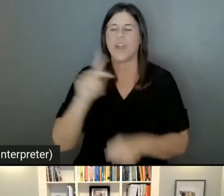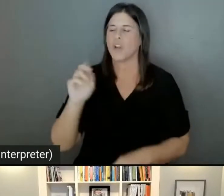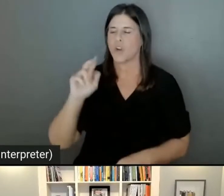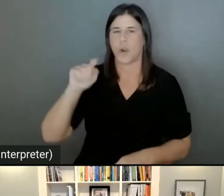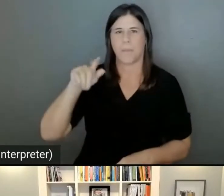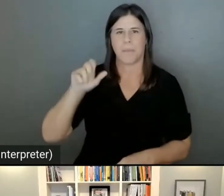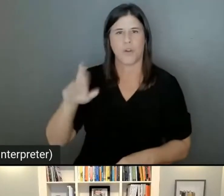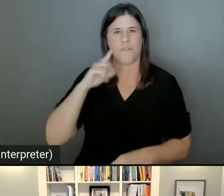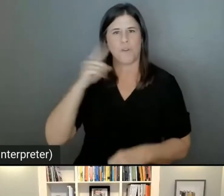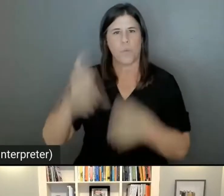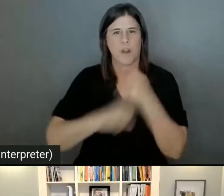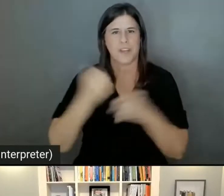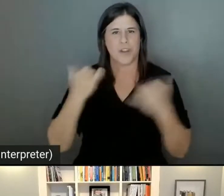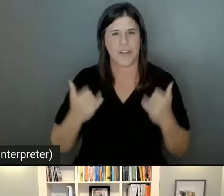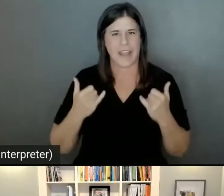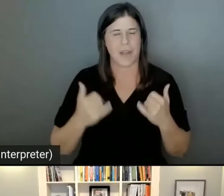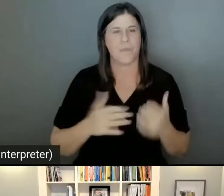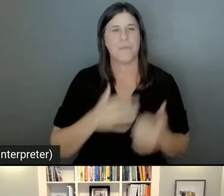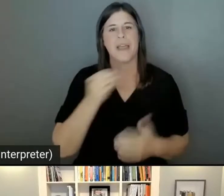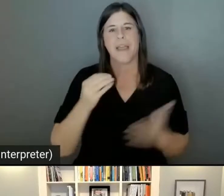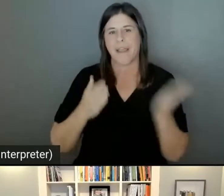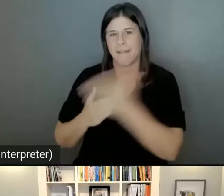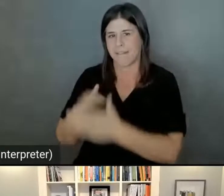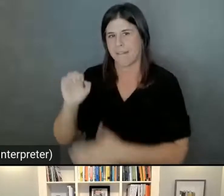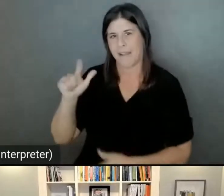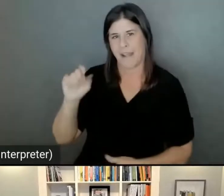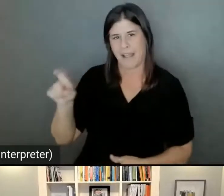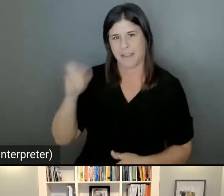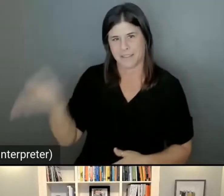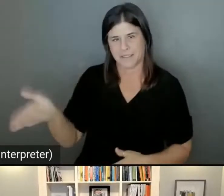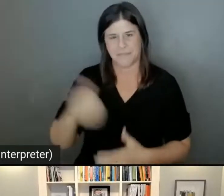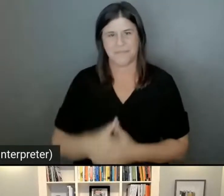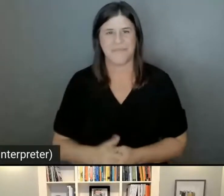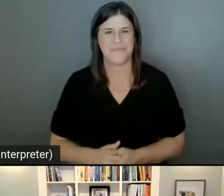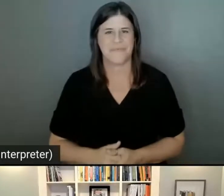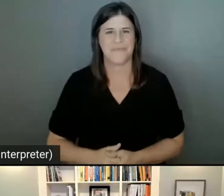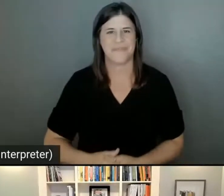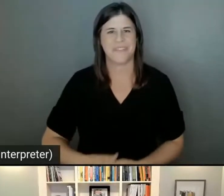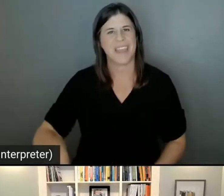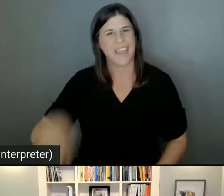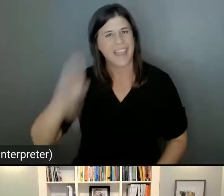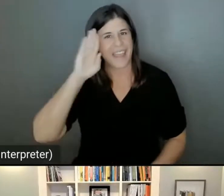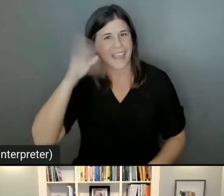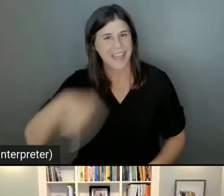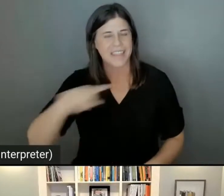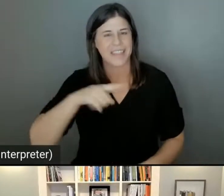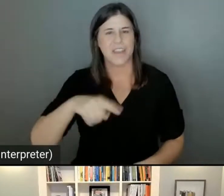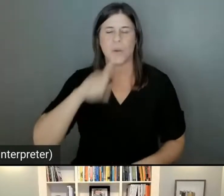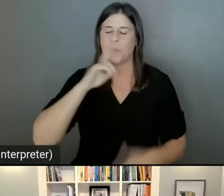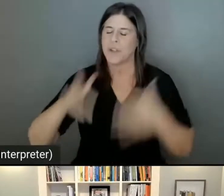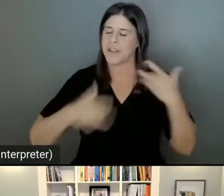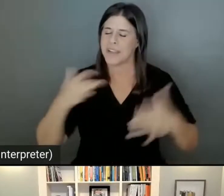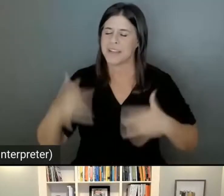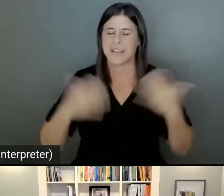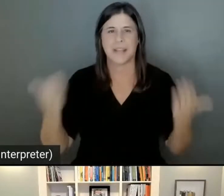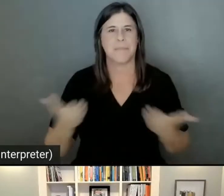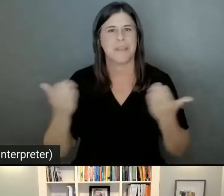And Alex, over here. Yeah. Hey there, I'm really excited to be here. Thanks for having us.